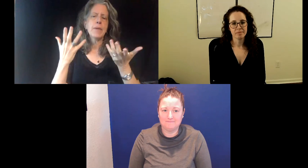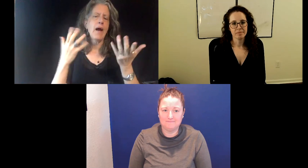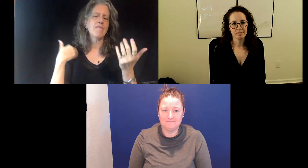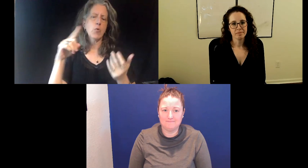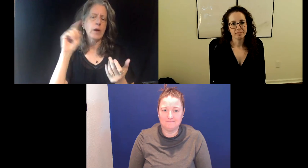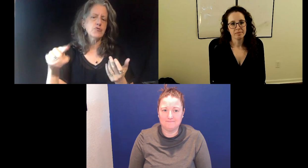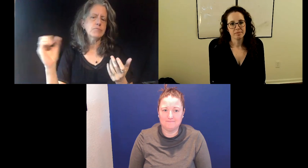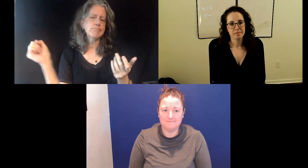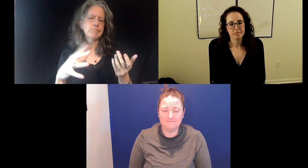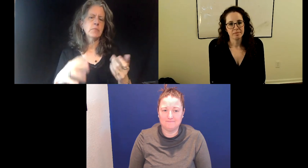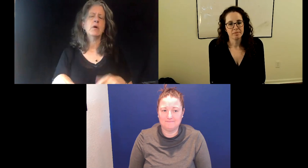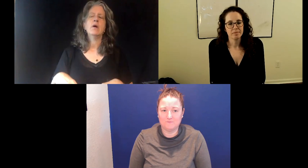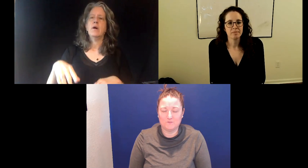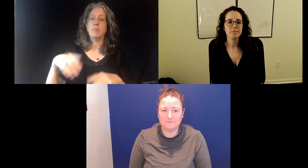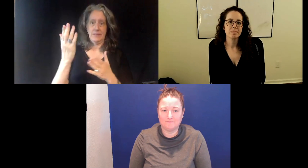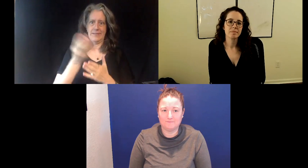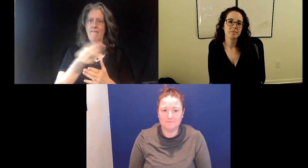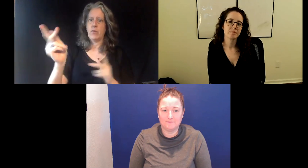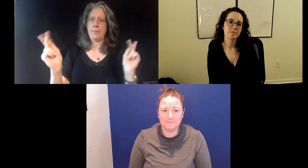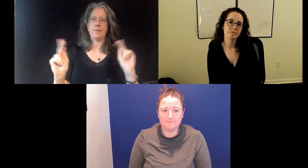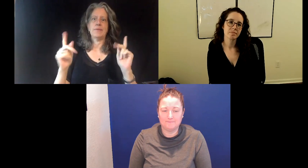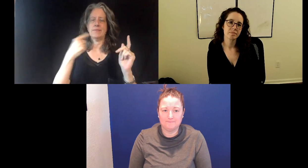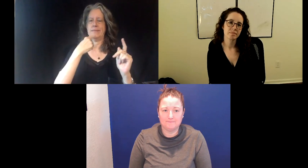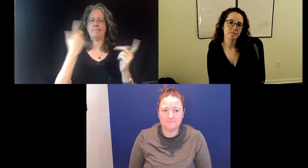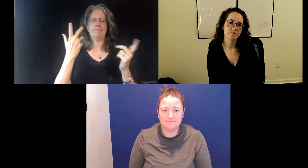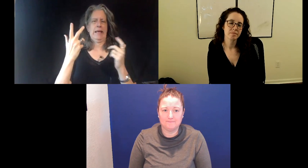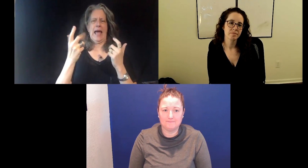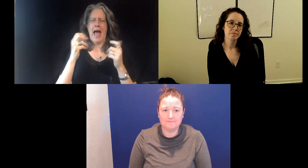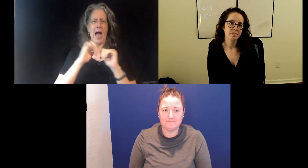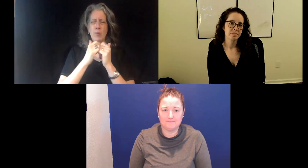webinar in particular um we were thinking about we were thinking about some questions that are on